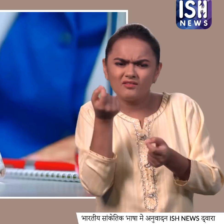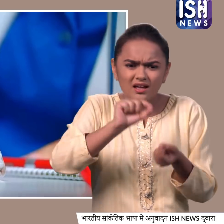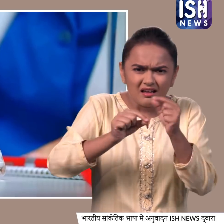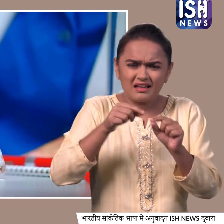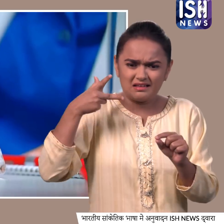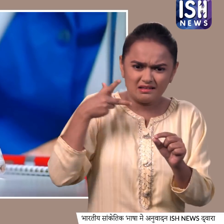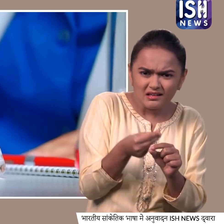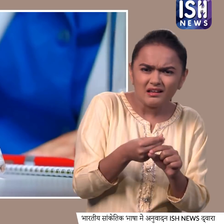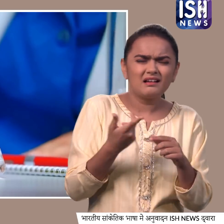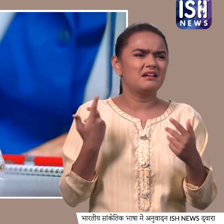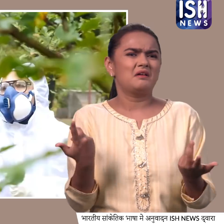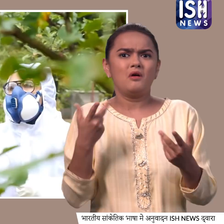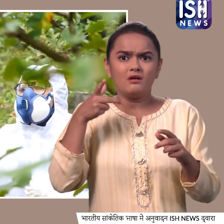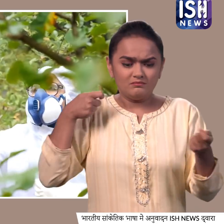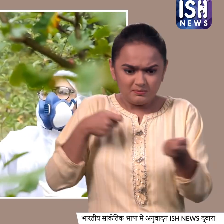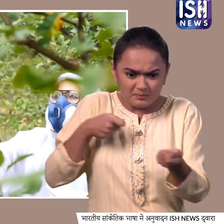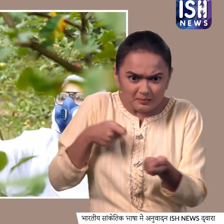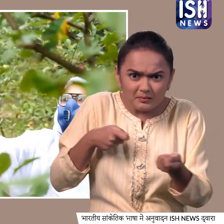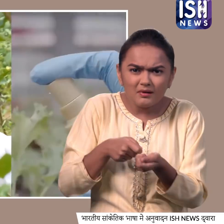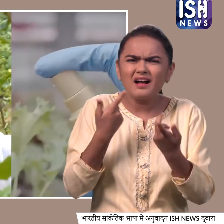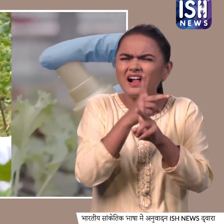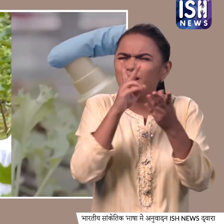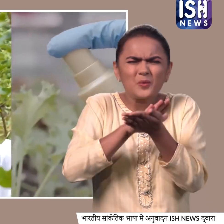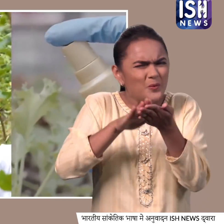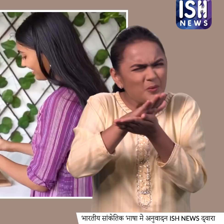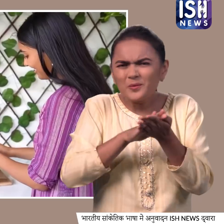without any chemicals, without any herbicide or pesticide